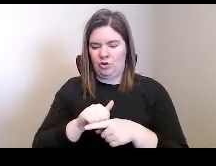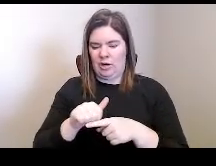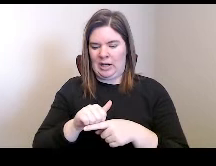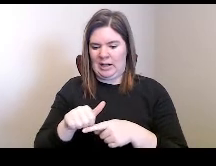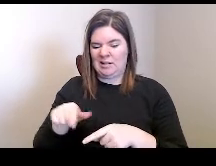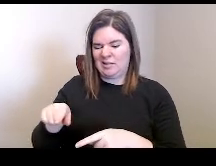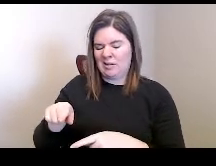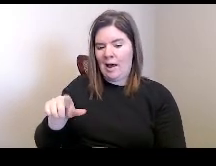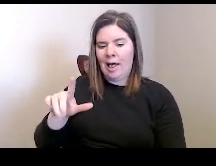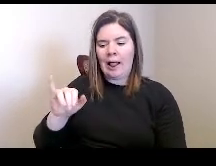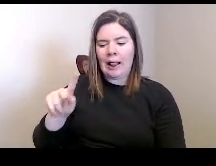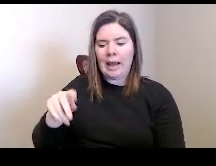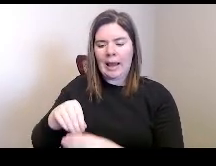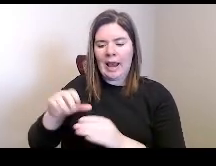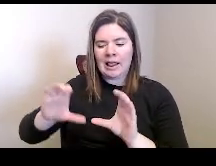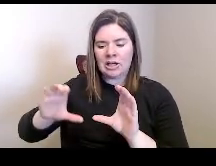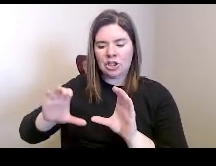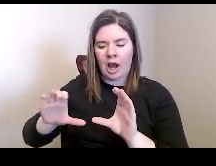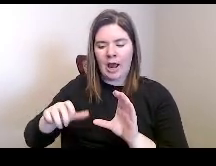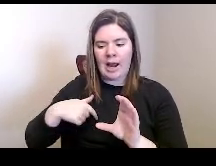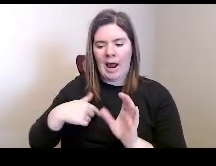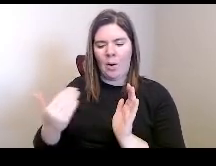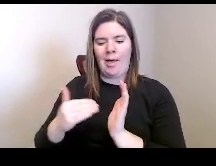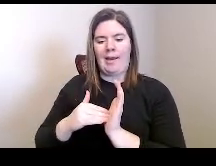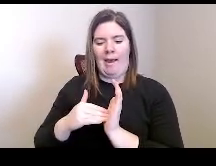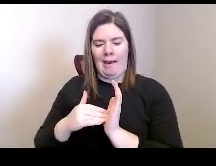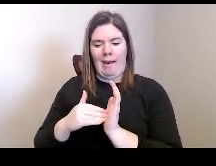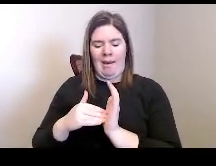repeat that link at the end so that you can go and take a look at that.